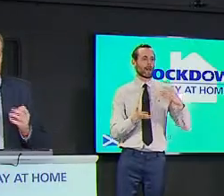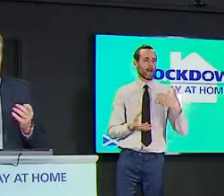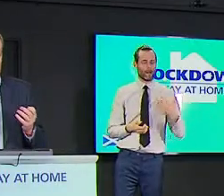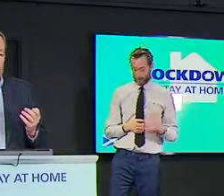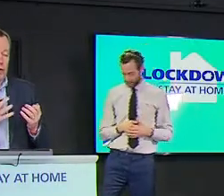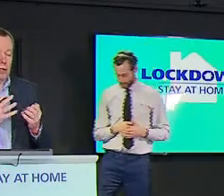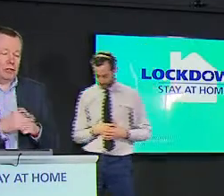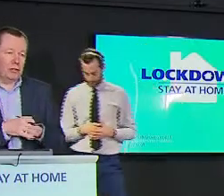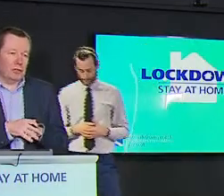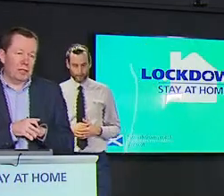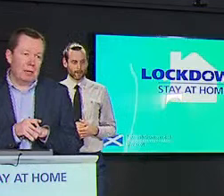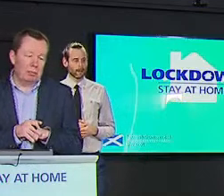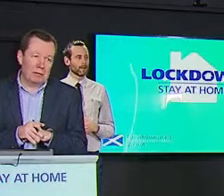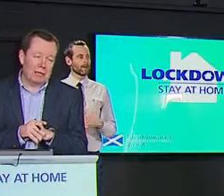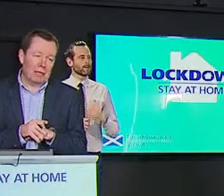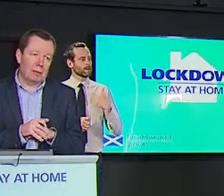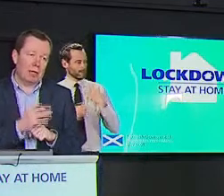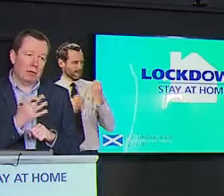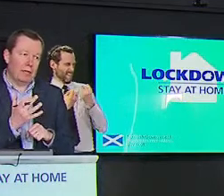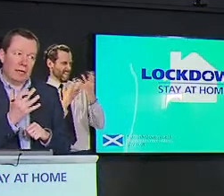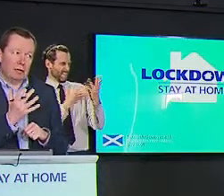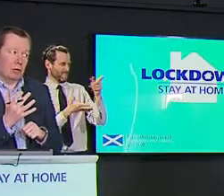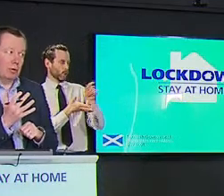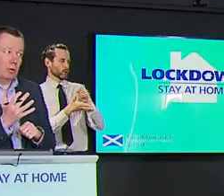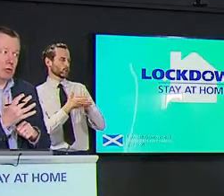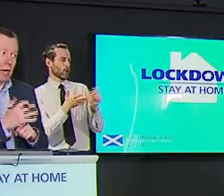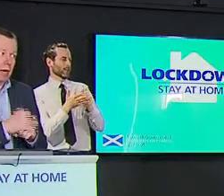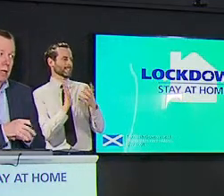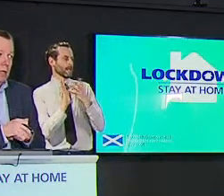me use journalists as an example david that's maybe unfair and i don't know how old you are